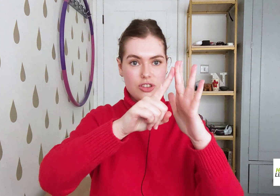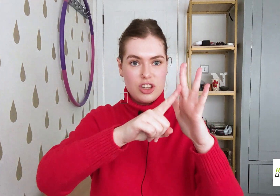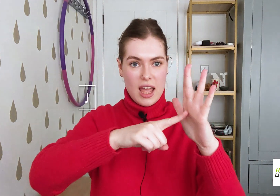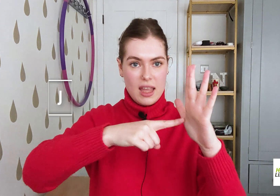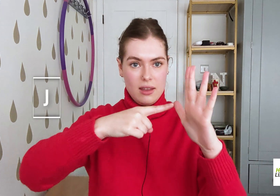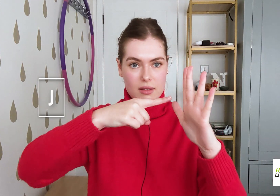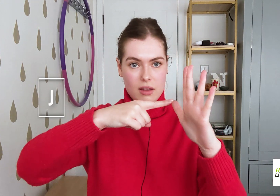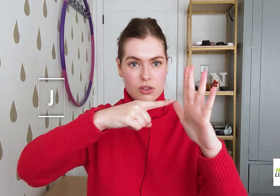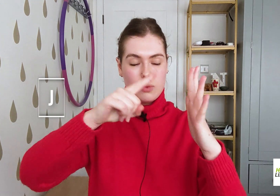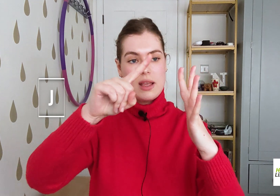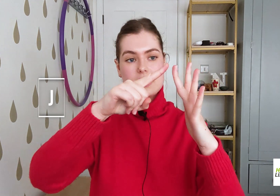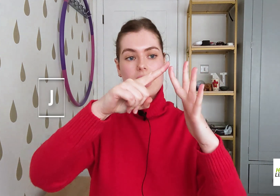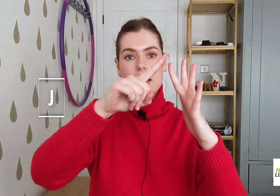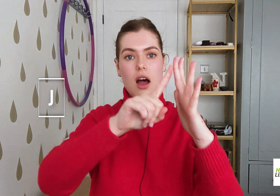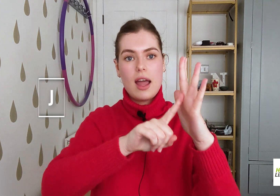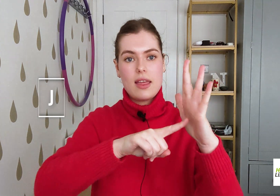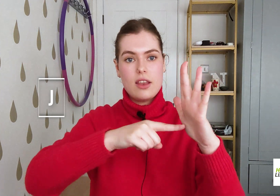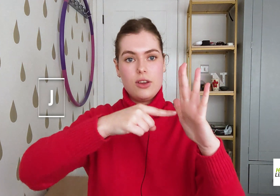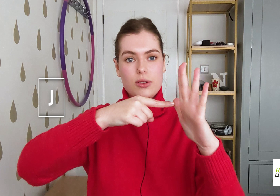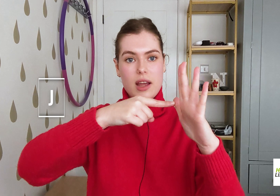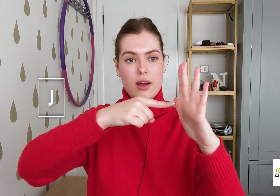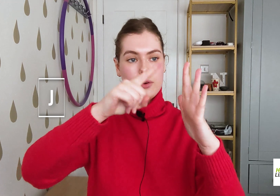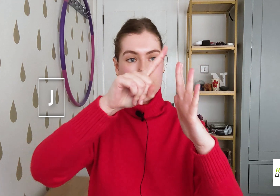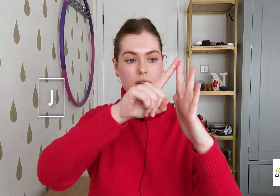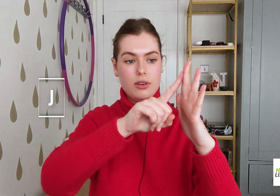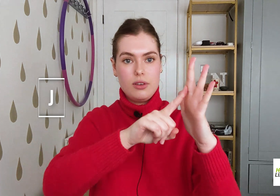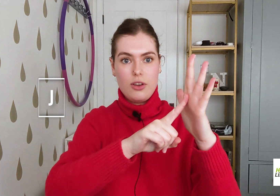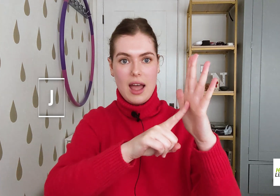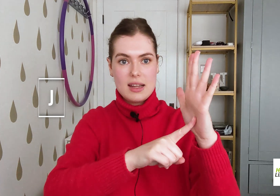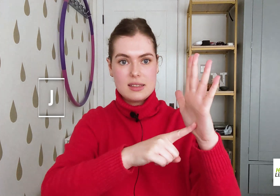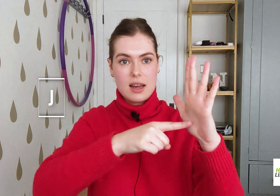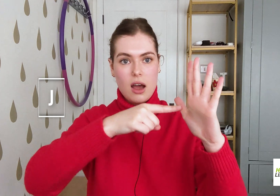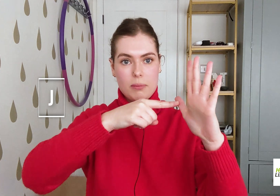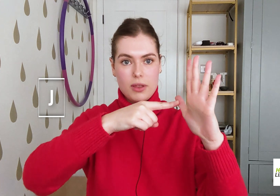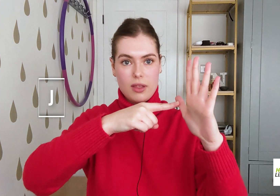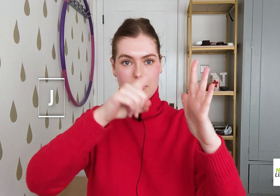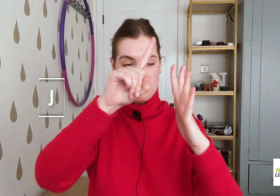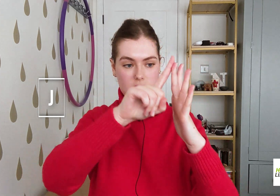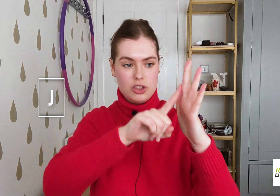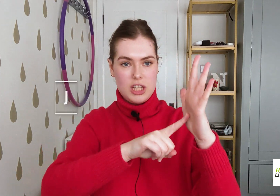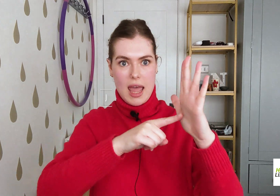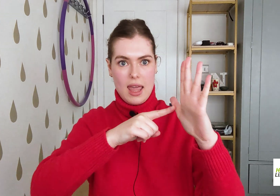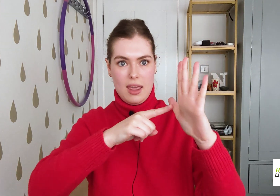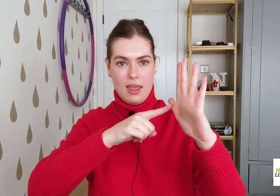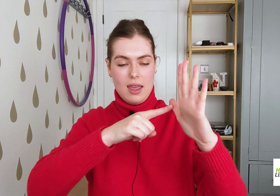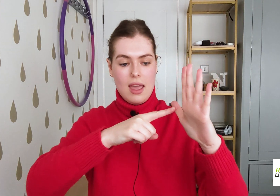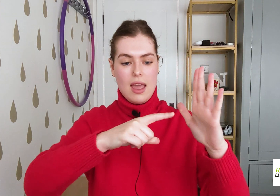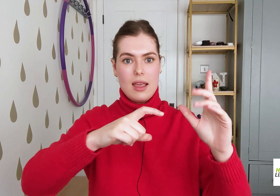“J” So it's like an “I” And then you go down your hand and up your thumb. “J”